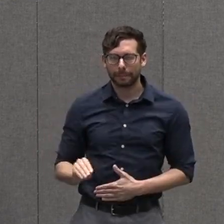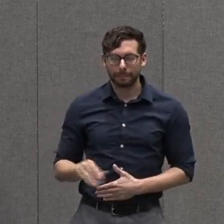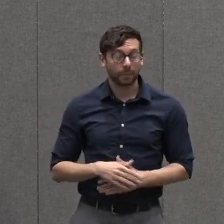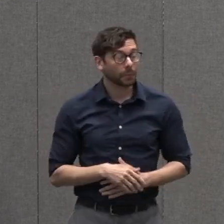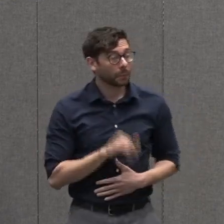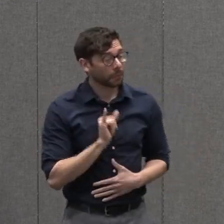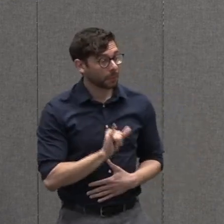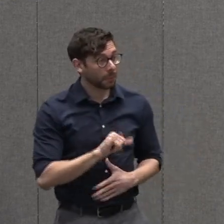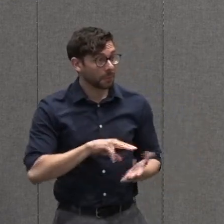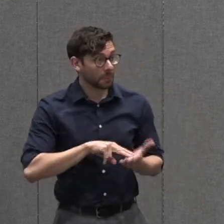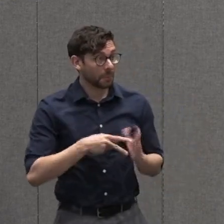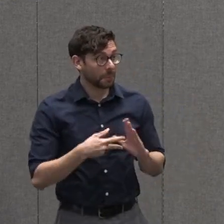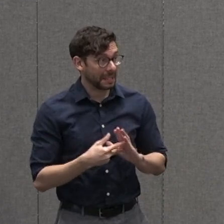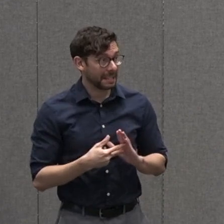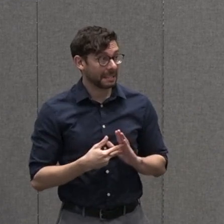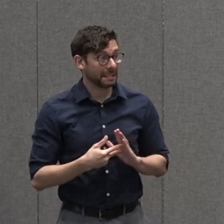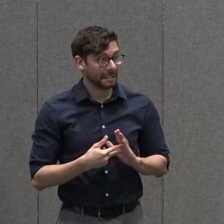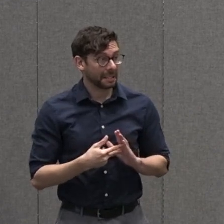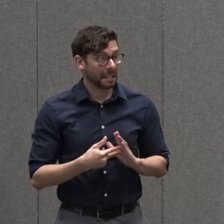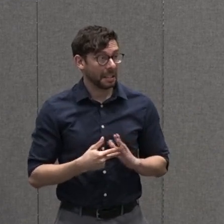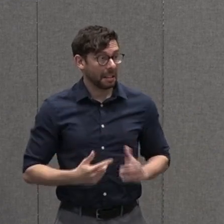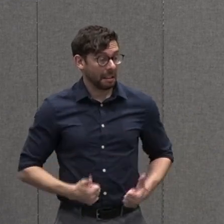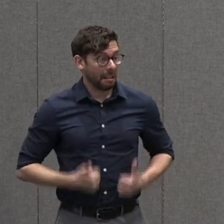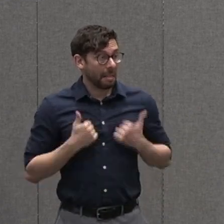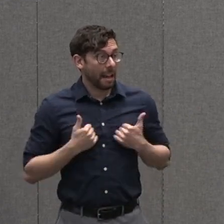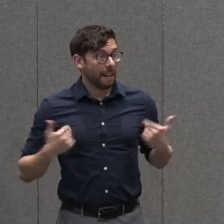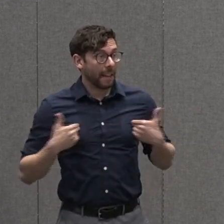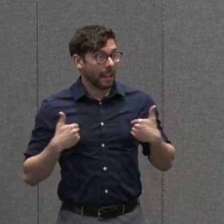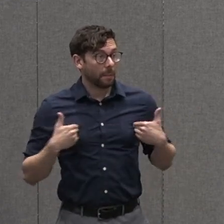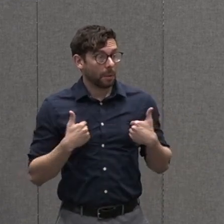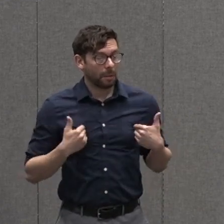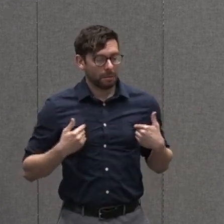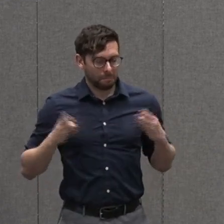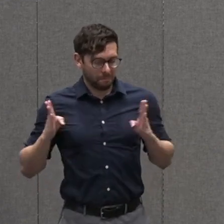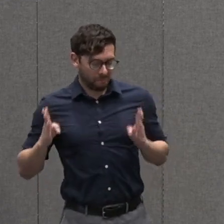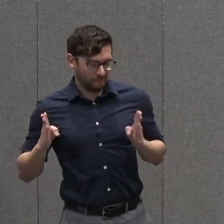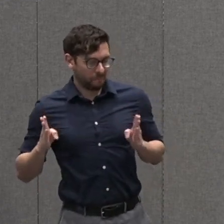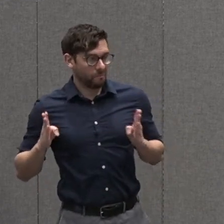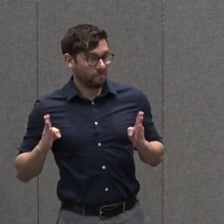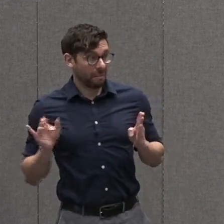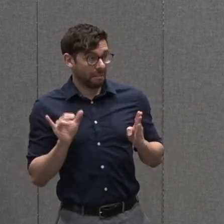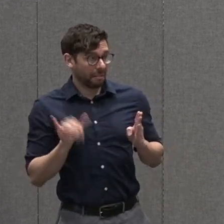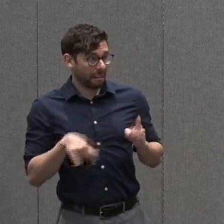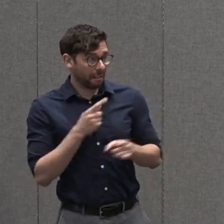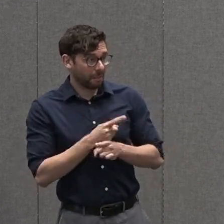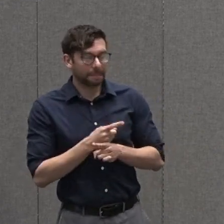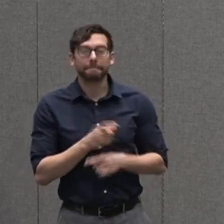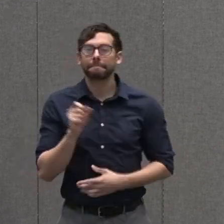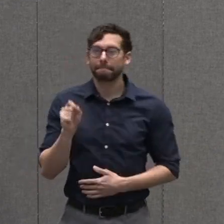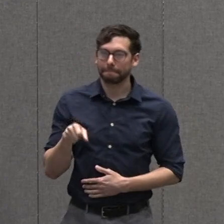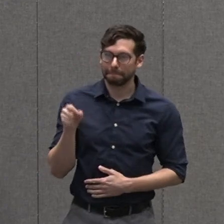would've probably been from about from here, to where my hand is, here. Yeah, a little bit longer. - About like so, okay.